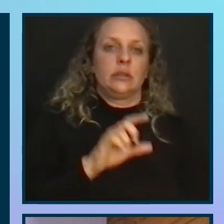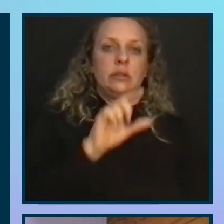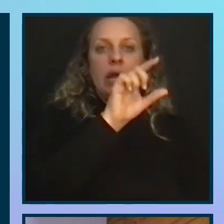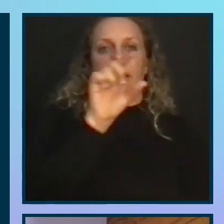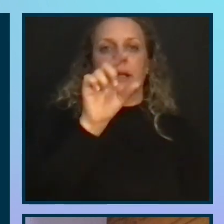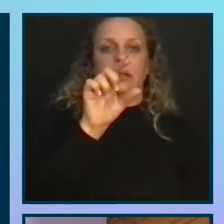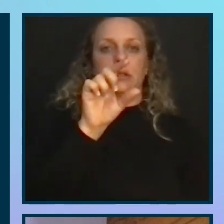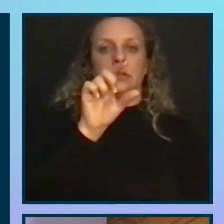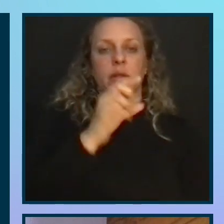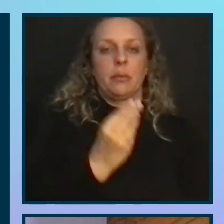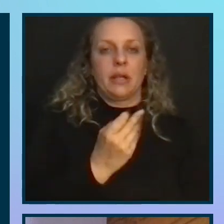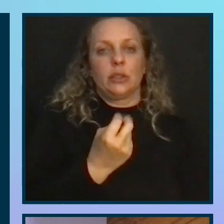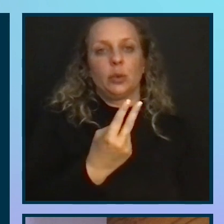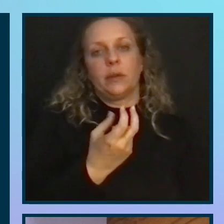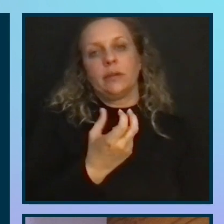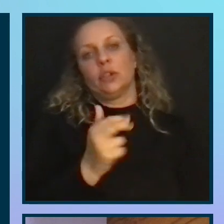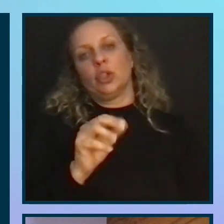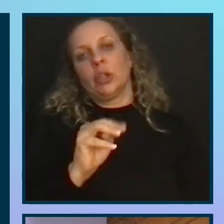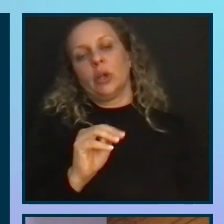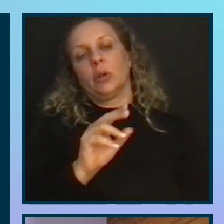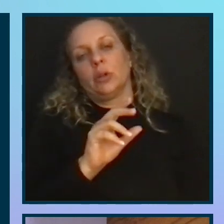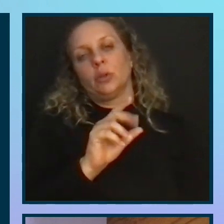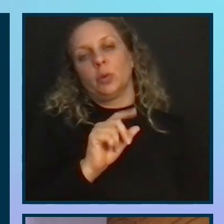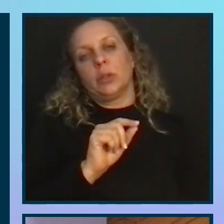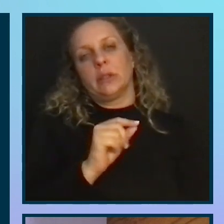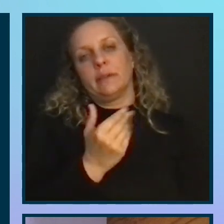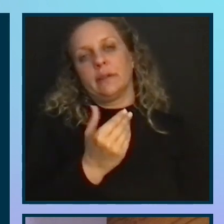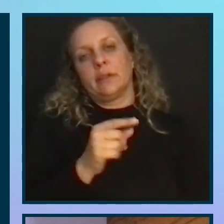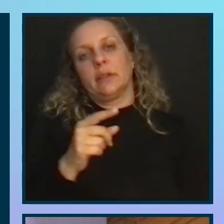Monday the 12th of January, 2015, plus $1,010,970,